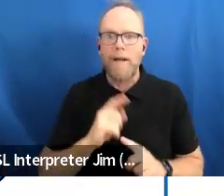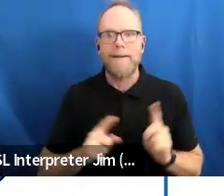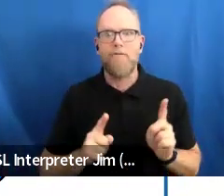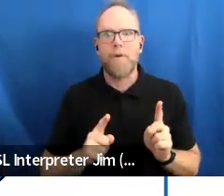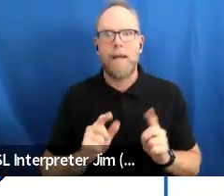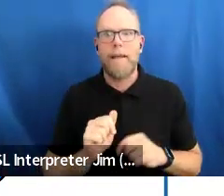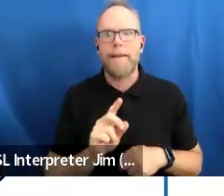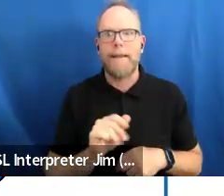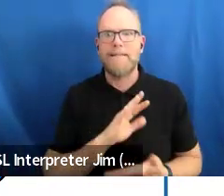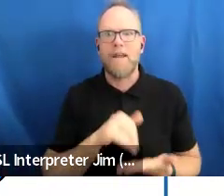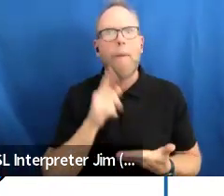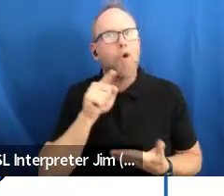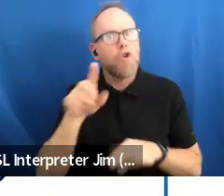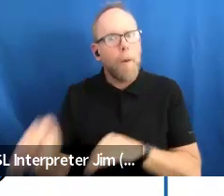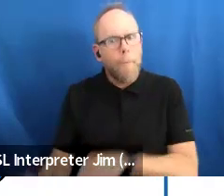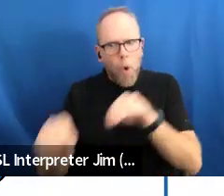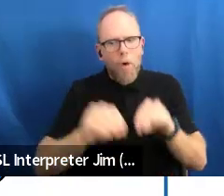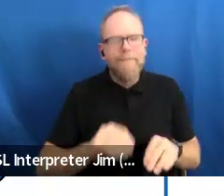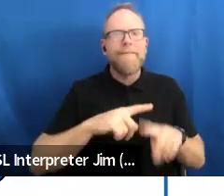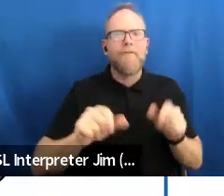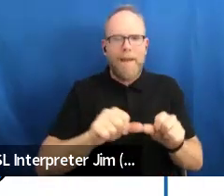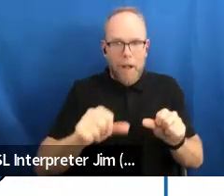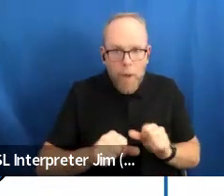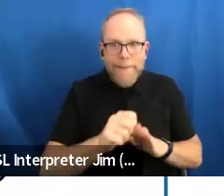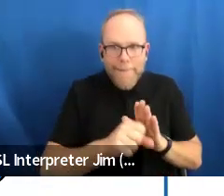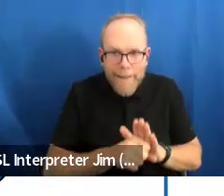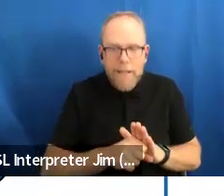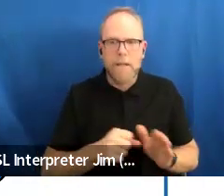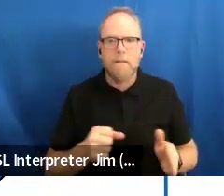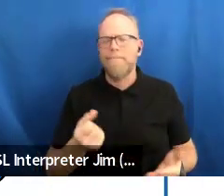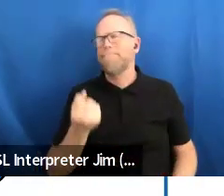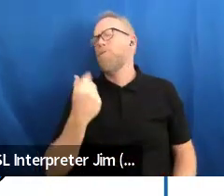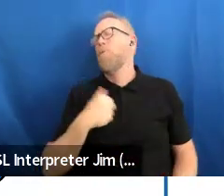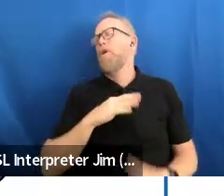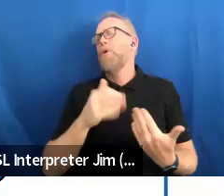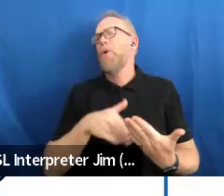a different state or area, we all work together as the ADA National Network.